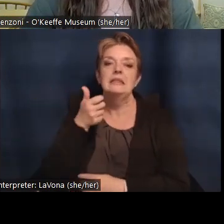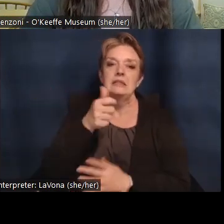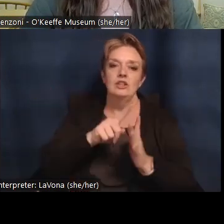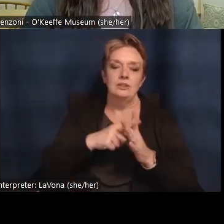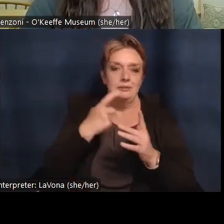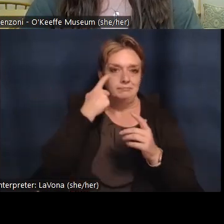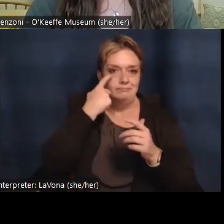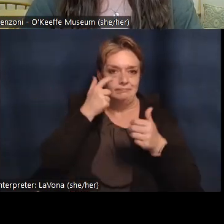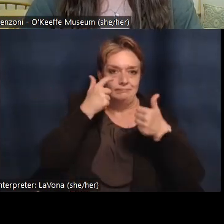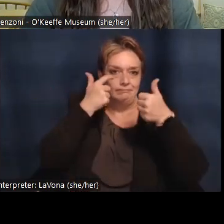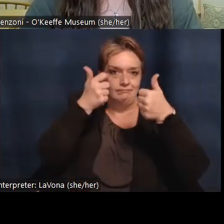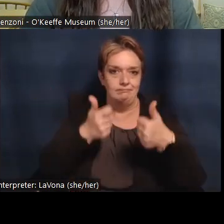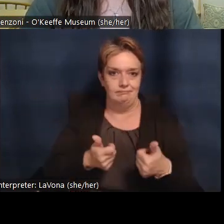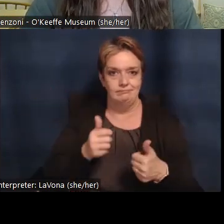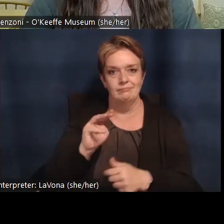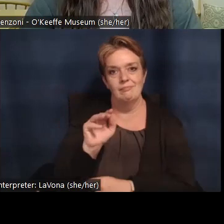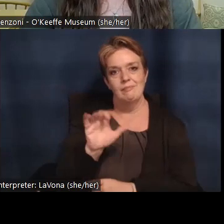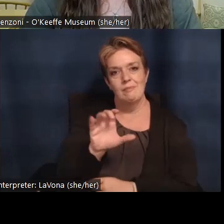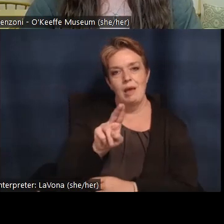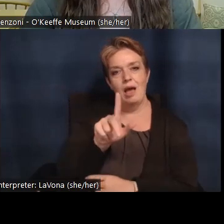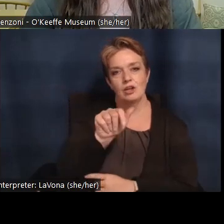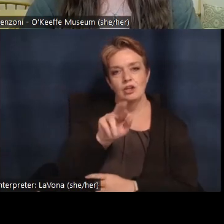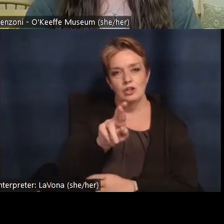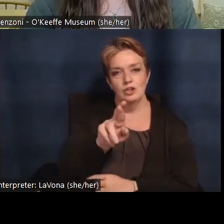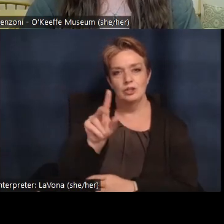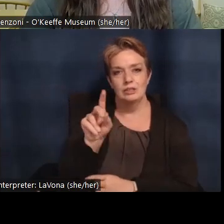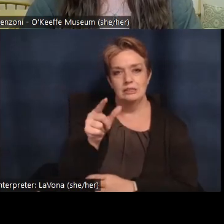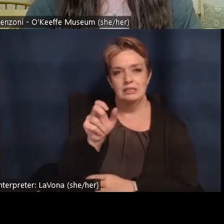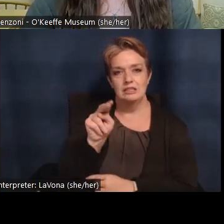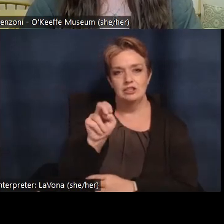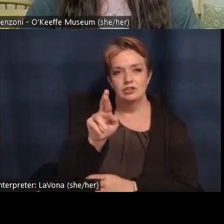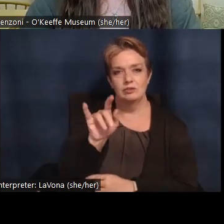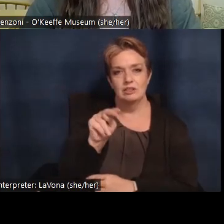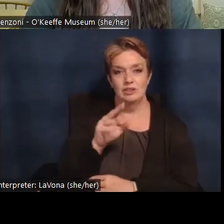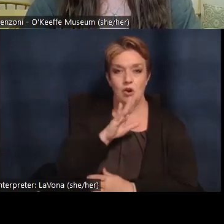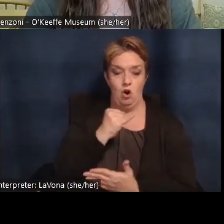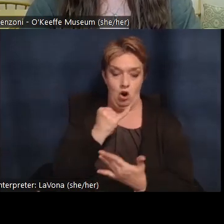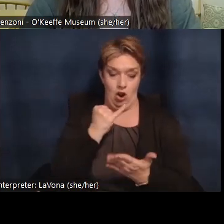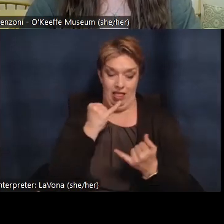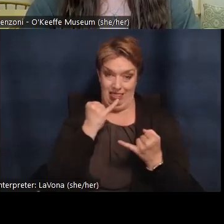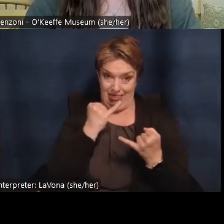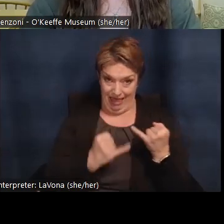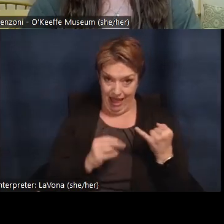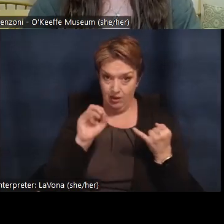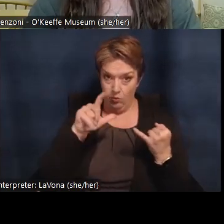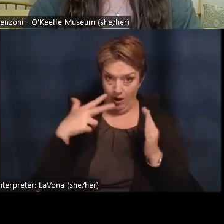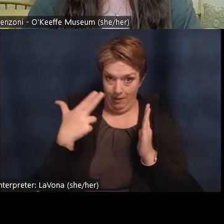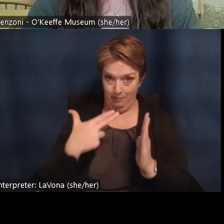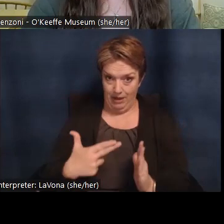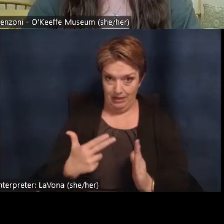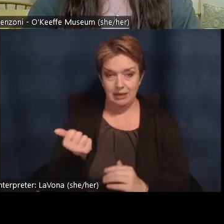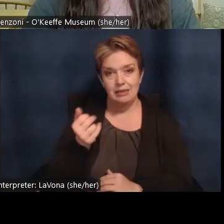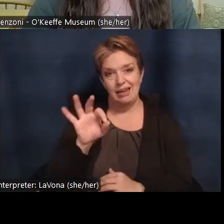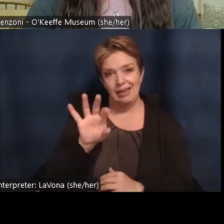discouraged by her failing eyesight, O’Keeffe painted her last unassisted oil painting in 1972.